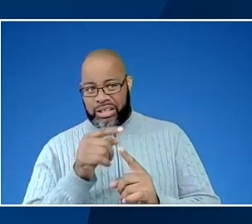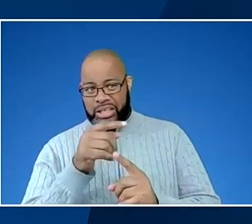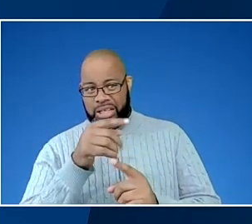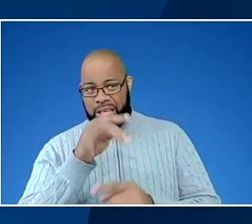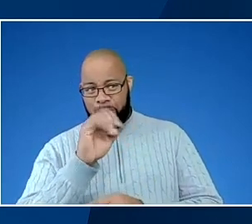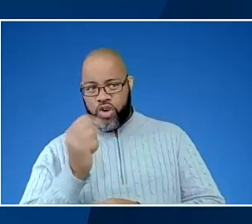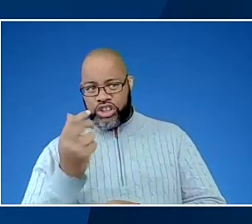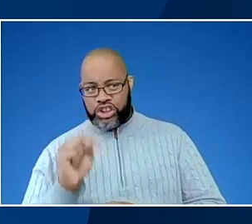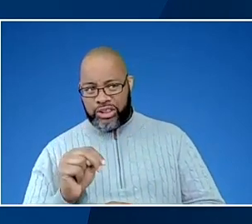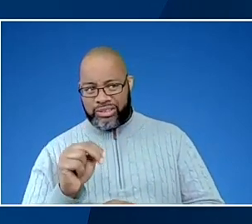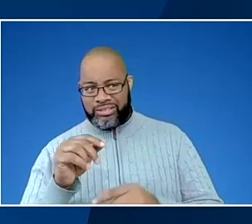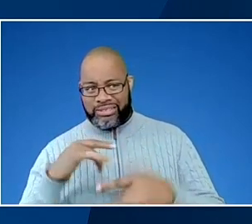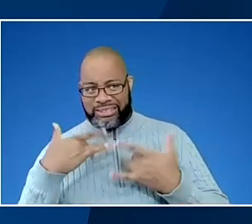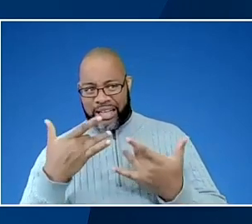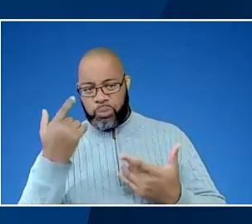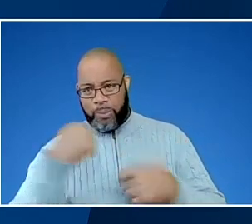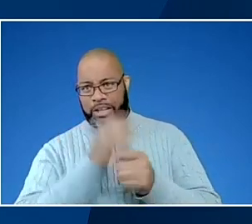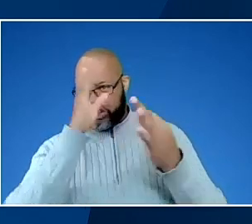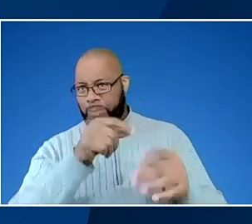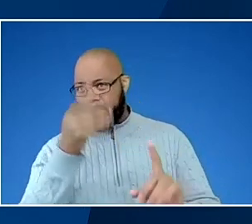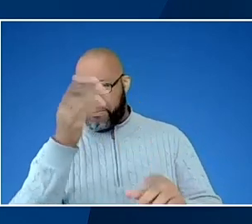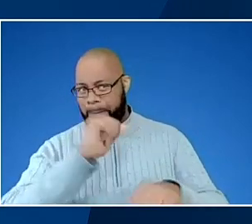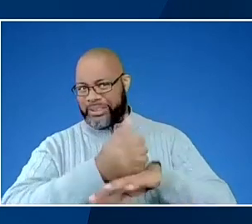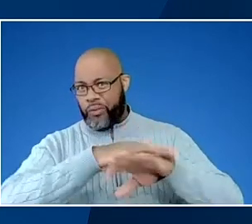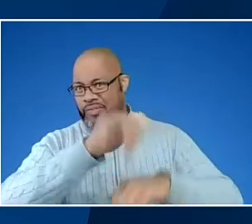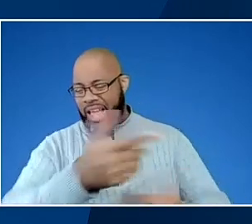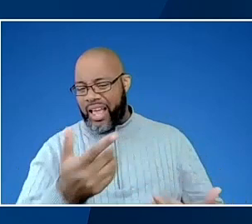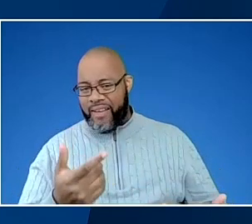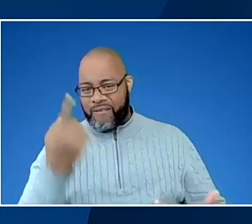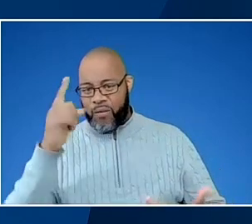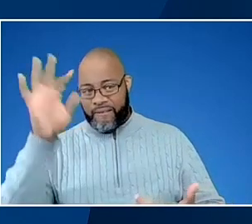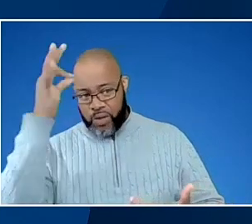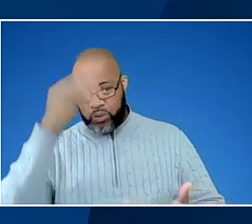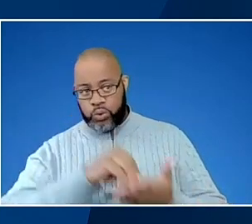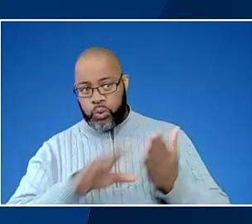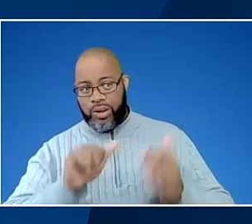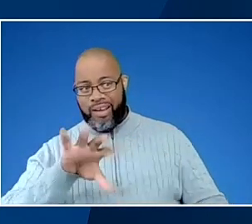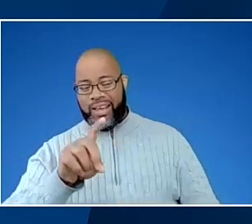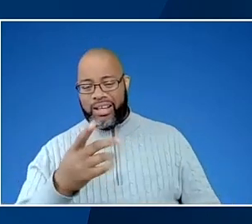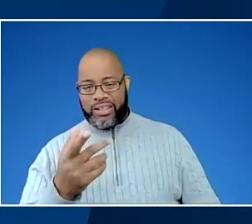a determination for their Federal Student Aid Based on that. So, I mean, we do